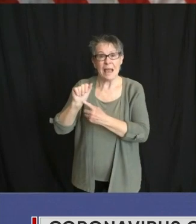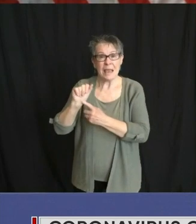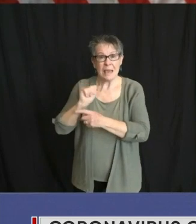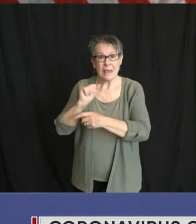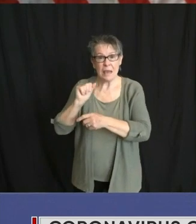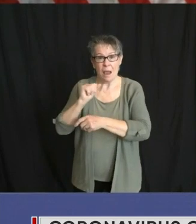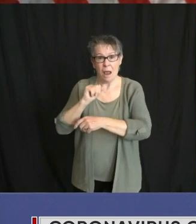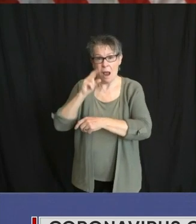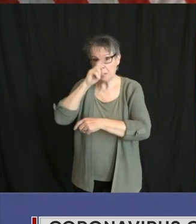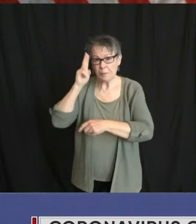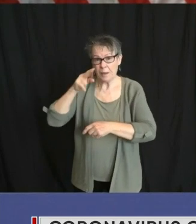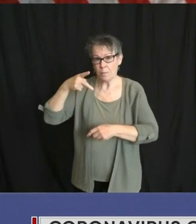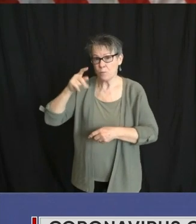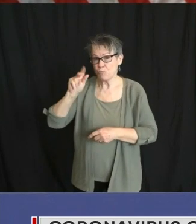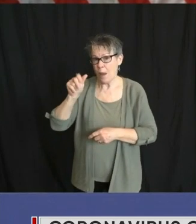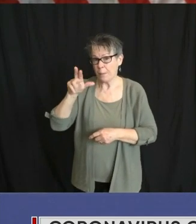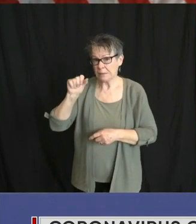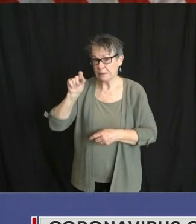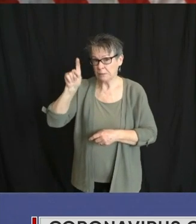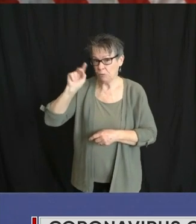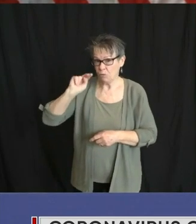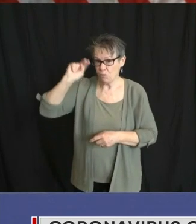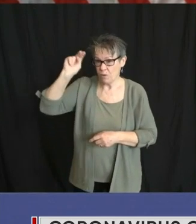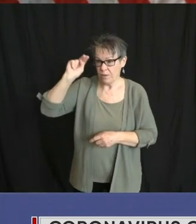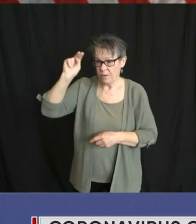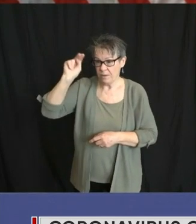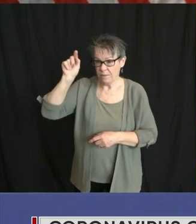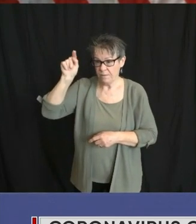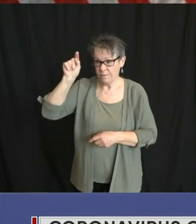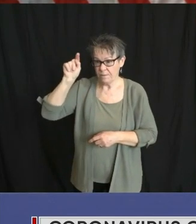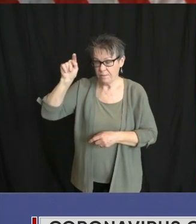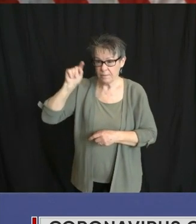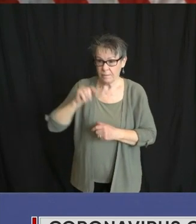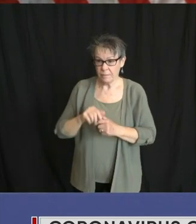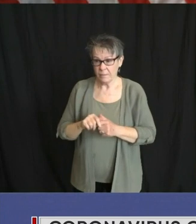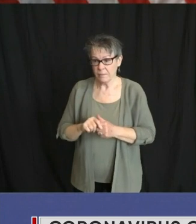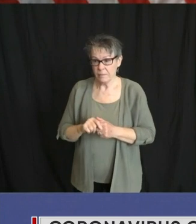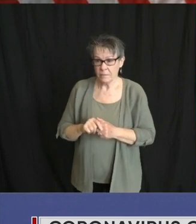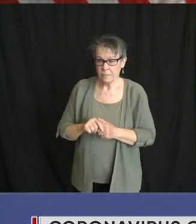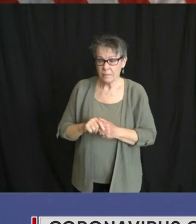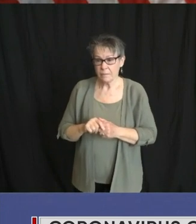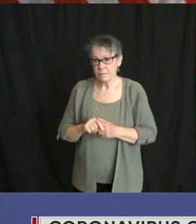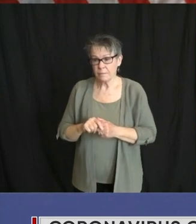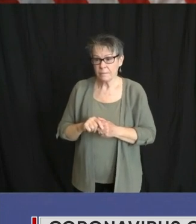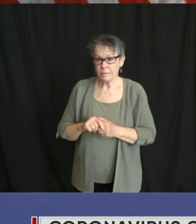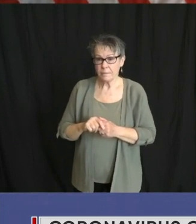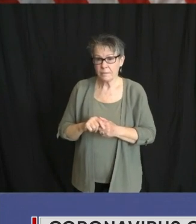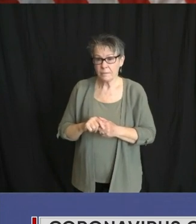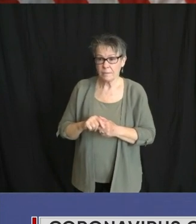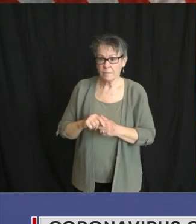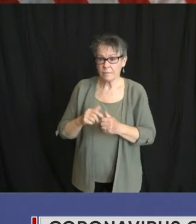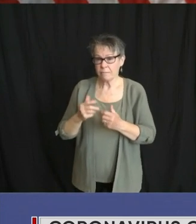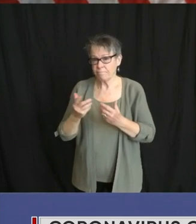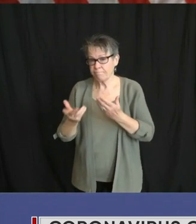ME, THE VA IS IN PARAMUS IN A BIG WAY. I WAS ASKED THIS QUESTION BY